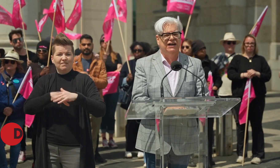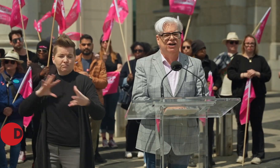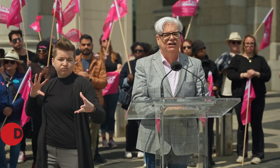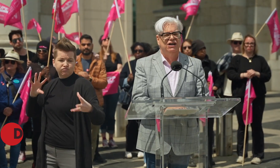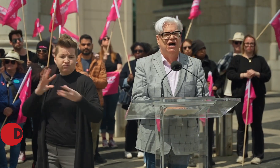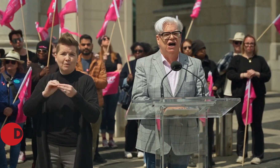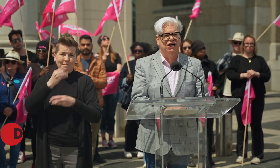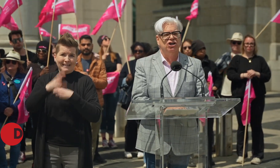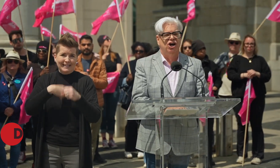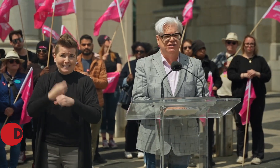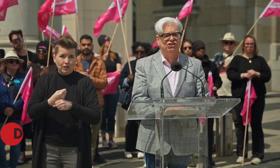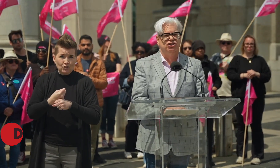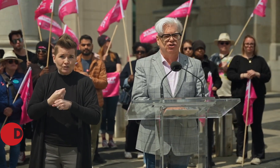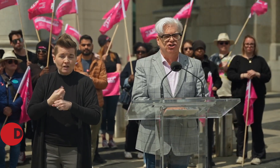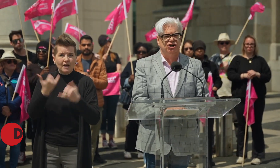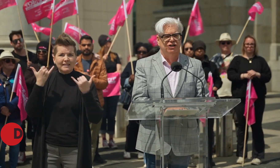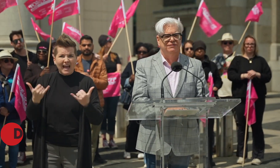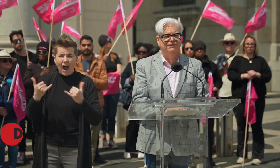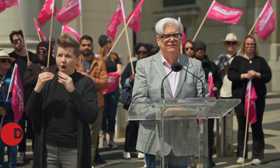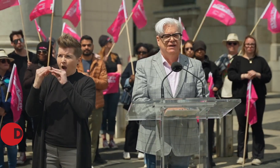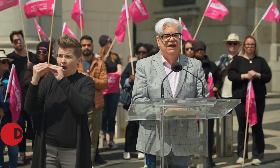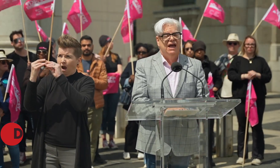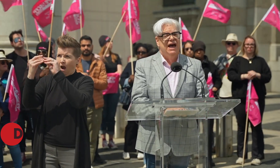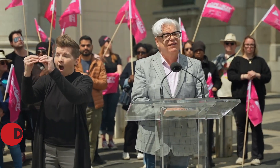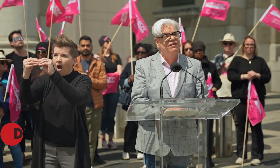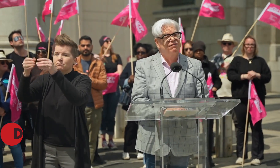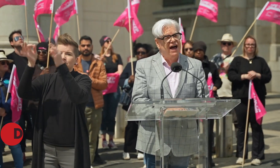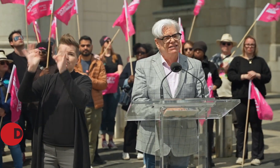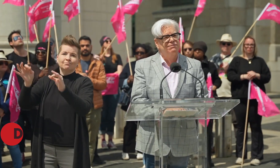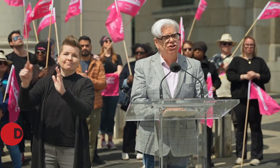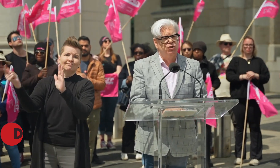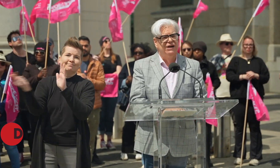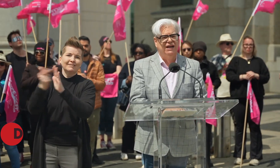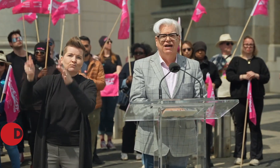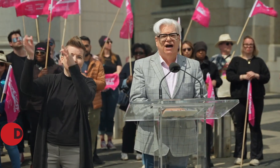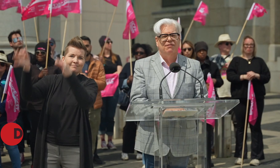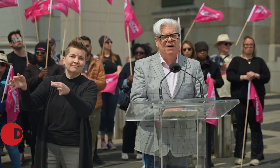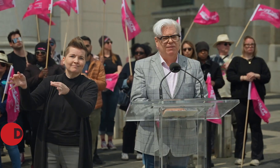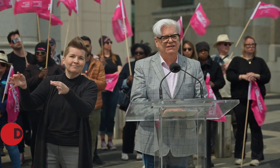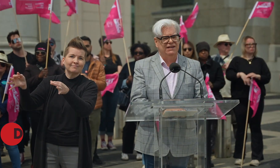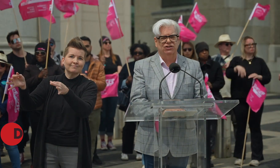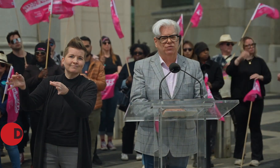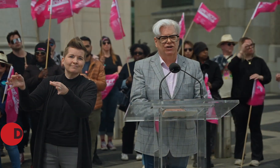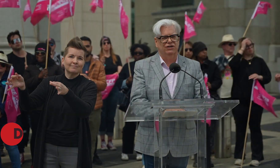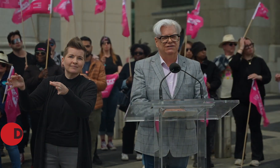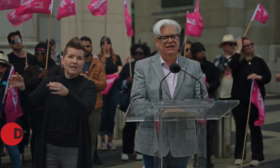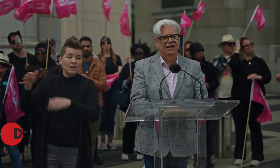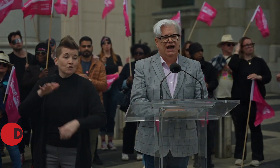were restricted to a 1% wage increase for the years that law was allowed to stand.